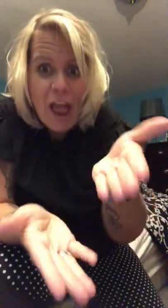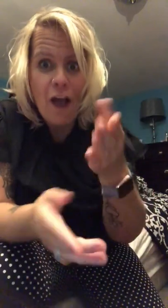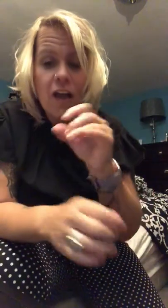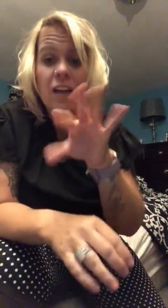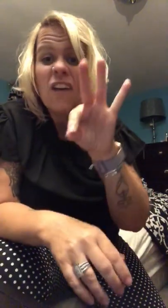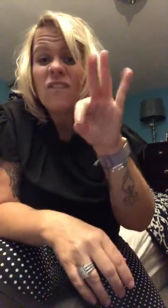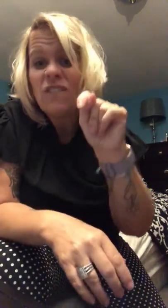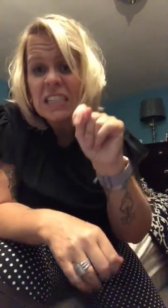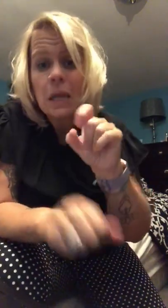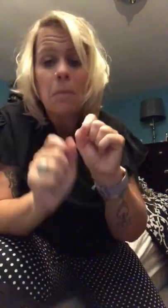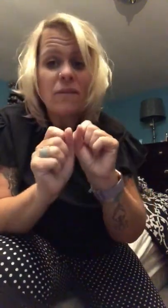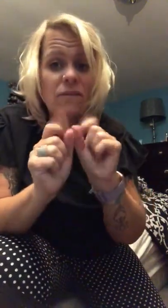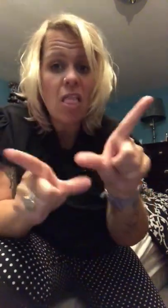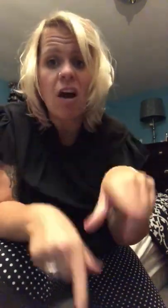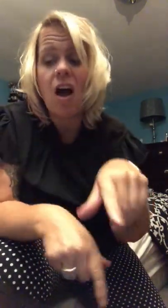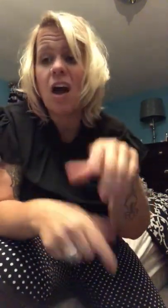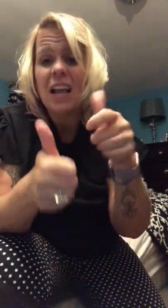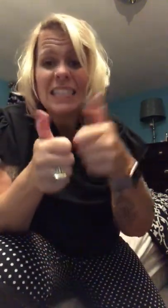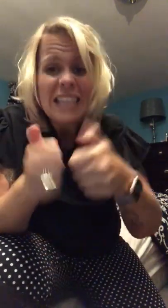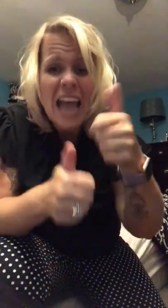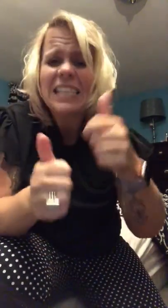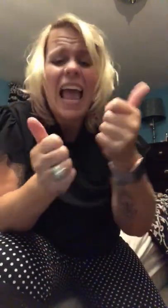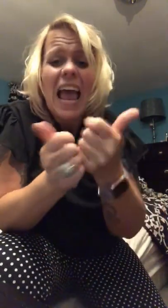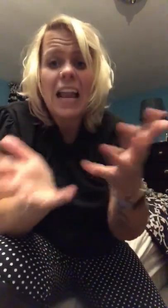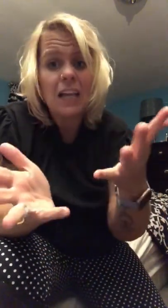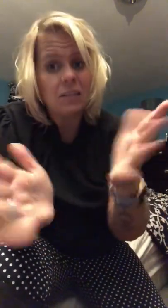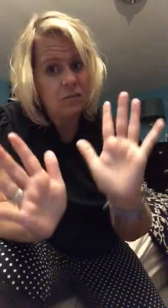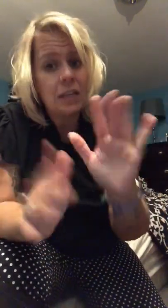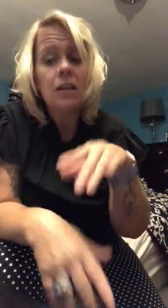It can be on Facetime, vlog, text, or anything.